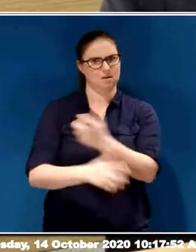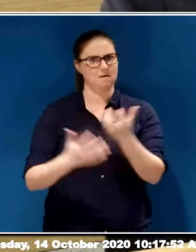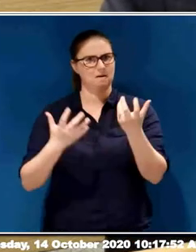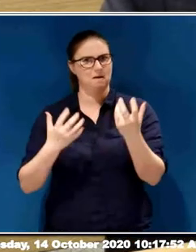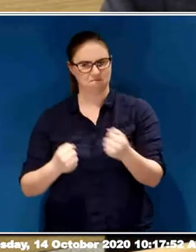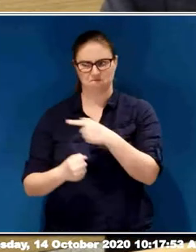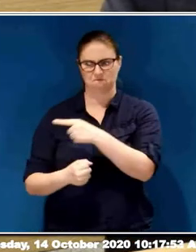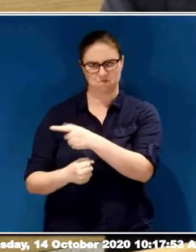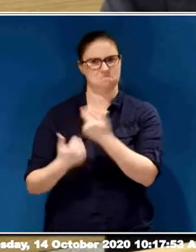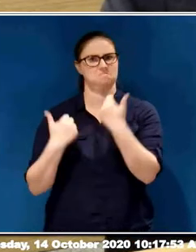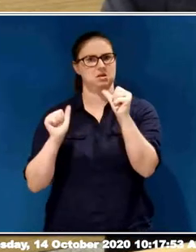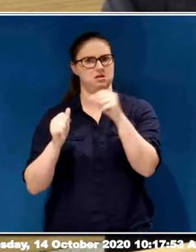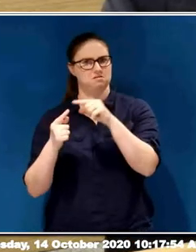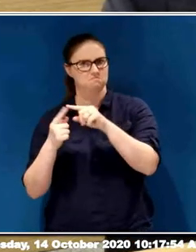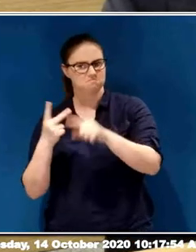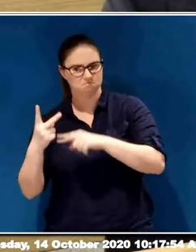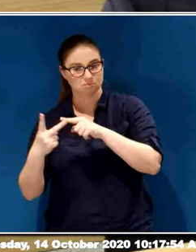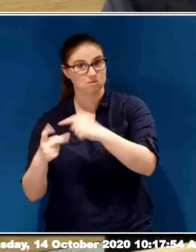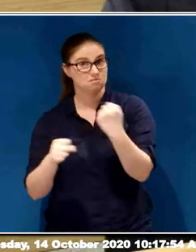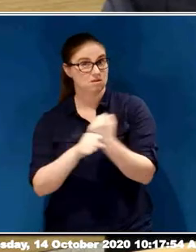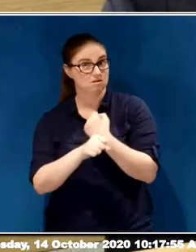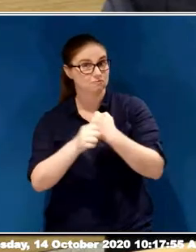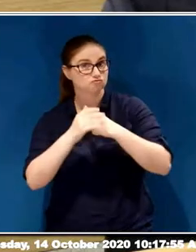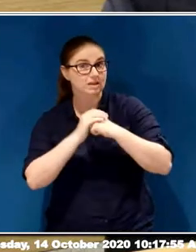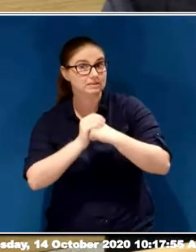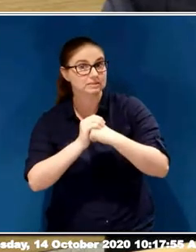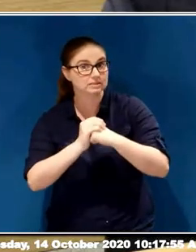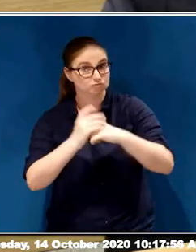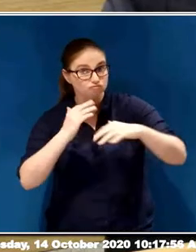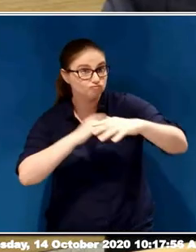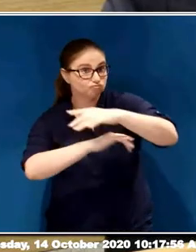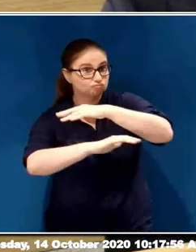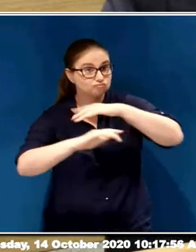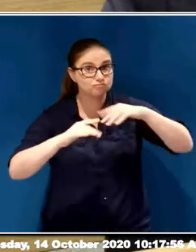He felt that, I guess, through the development of his self-esteem that his